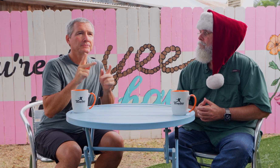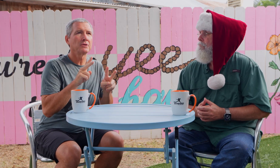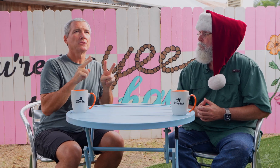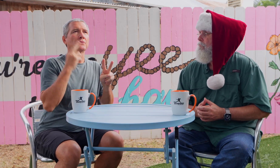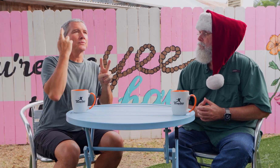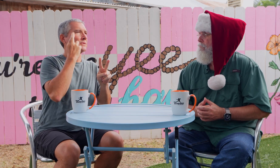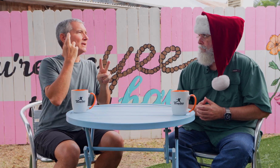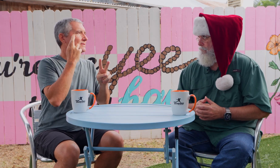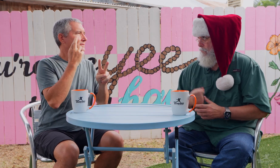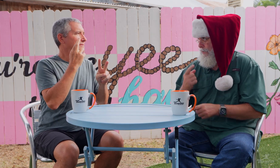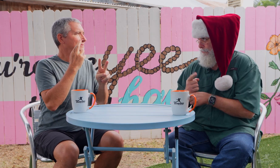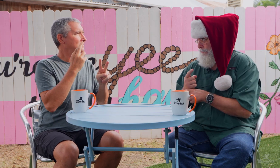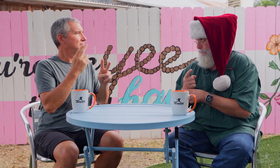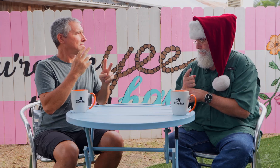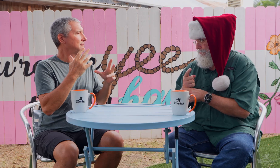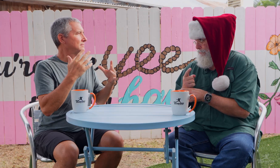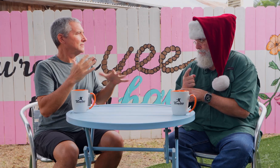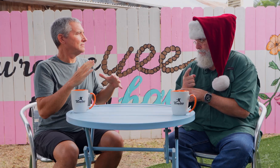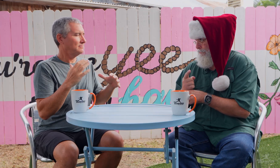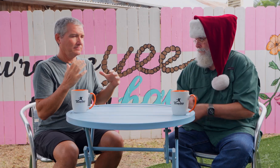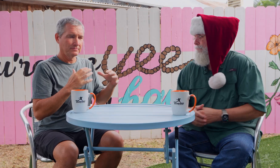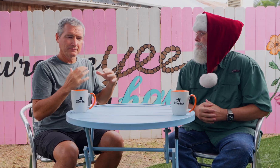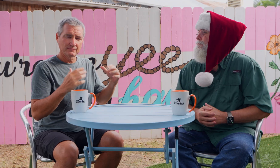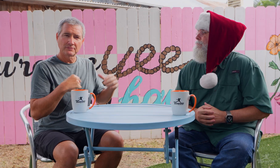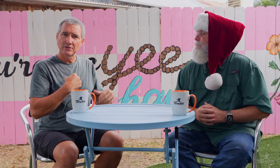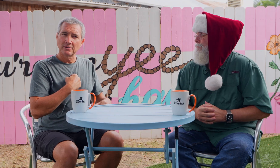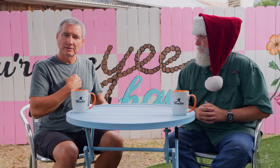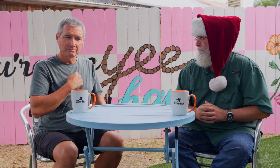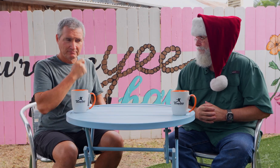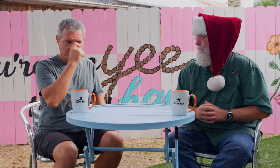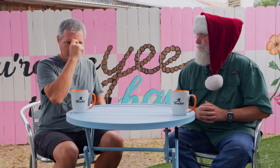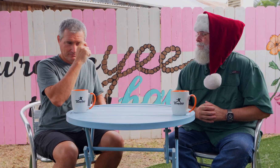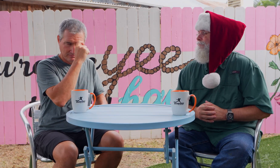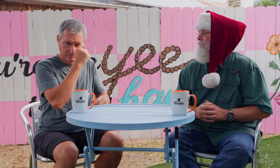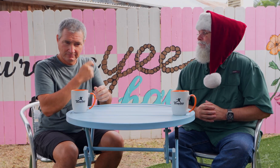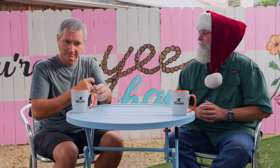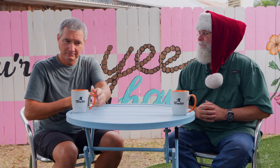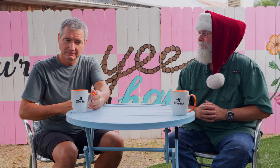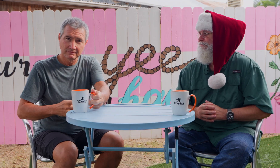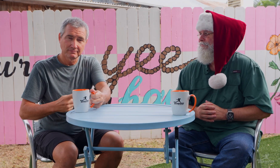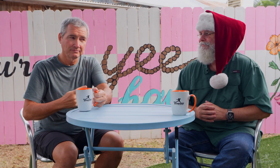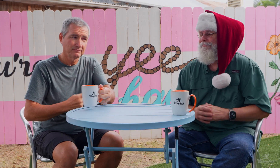People will realize this. My hat is off to you.